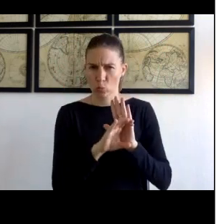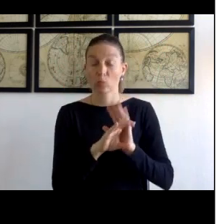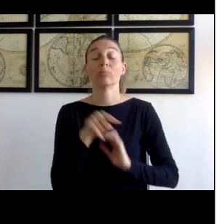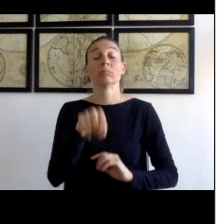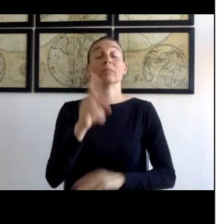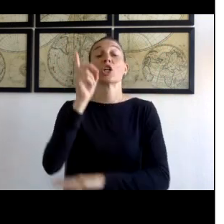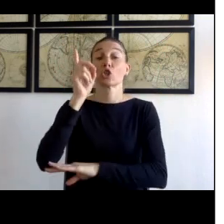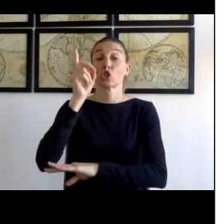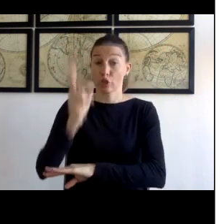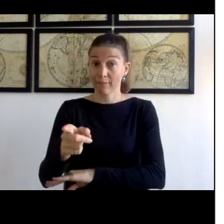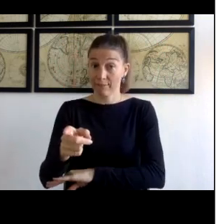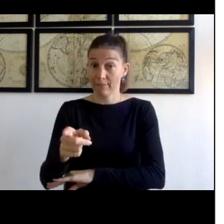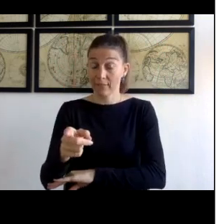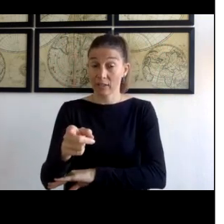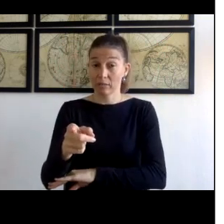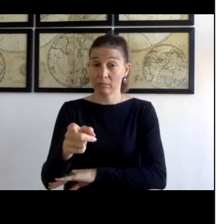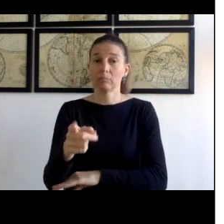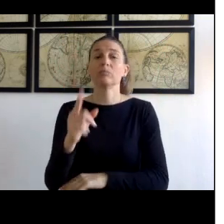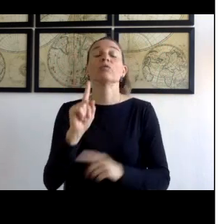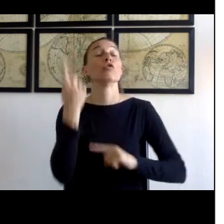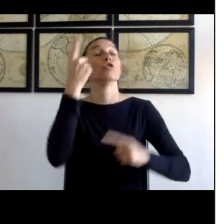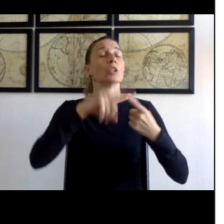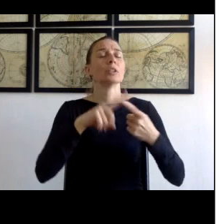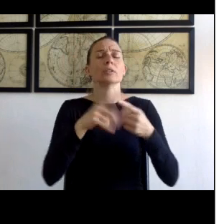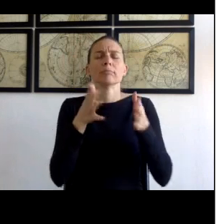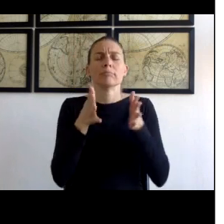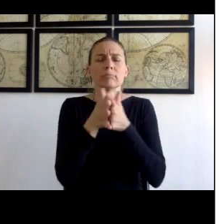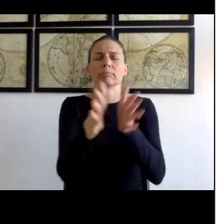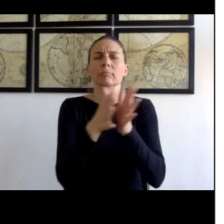We'll explain to you the objectives of this legislation